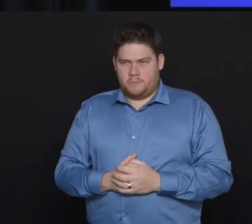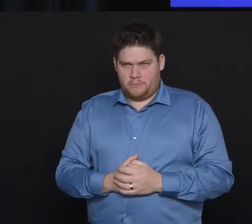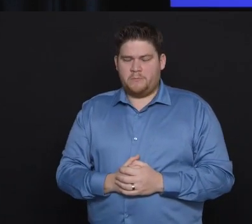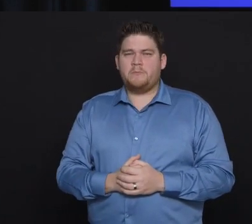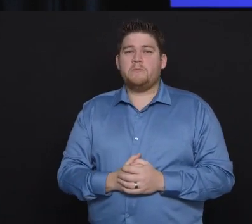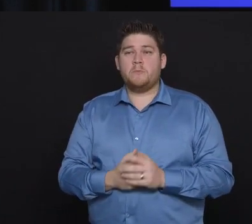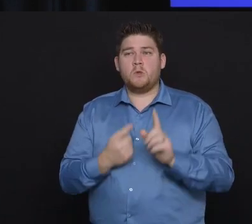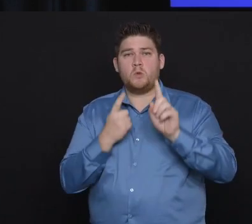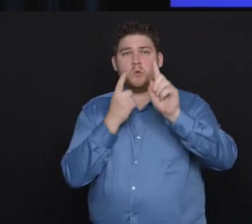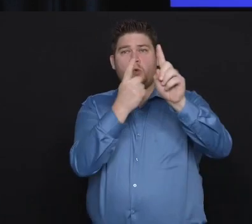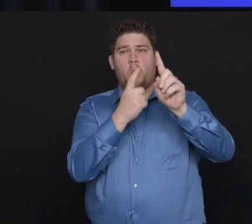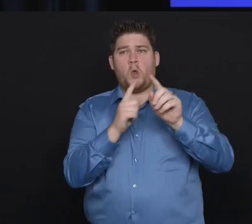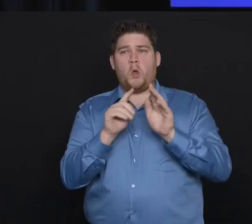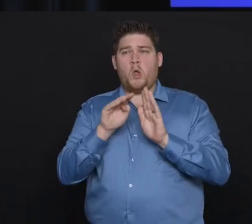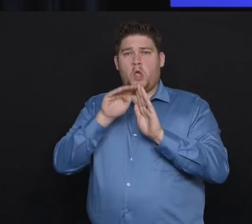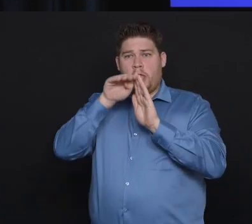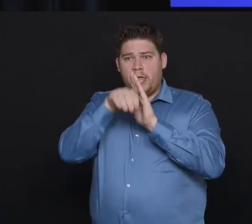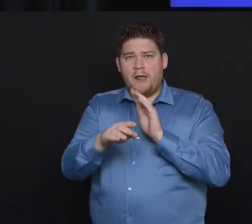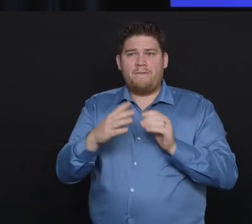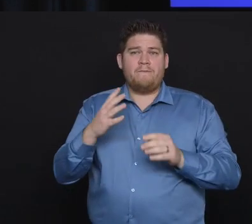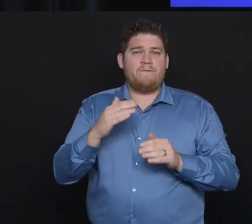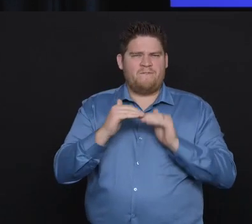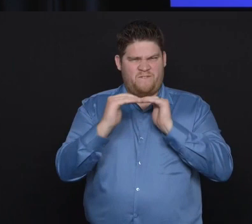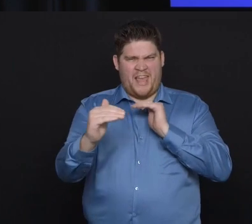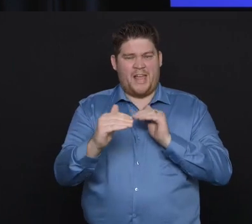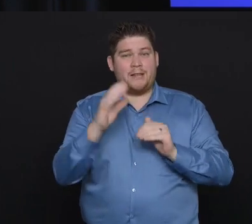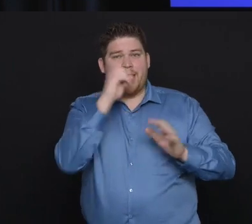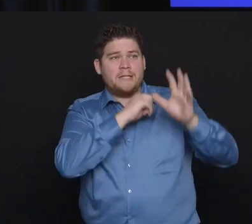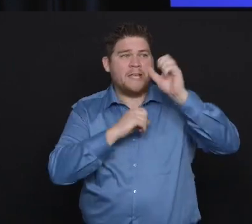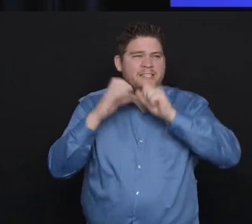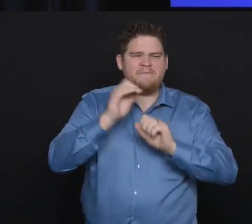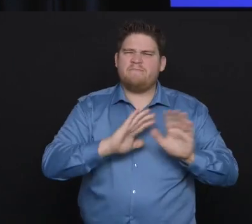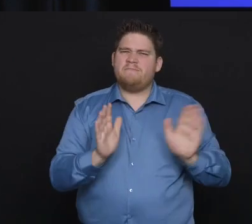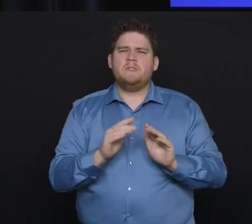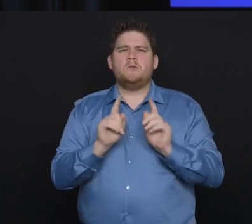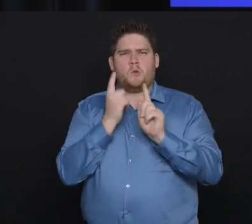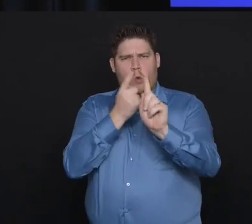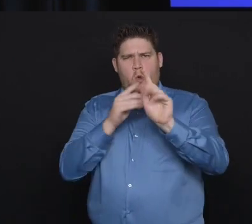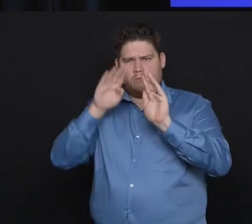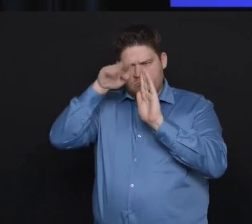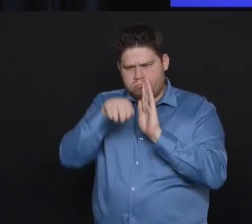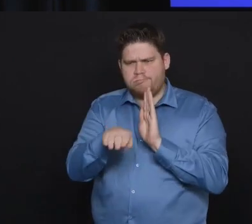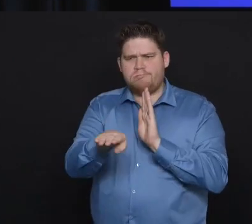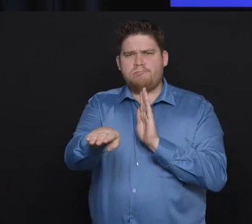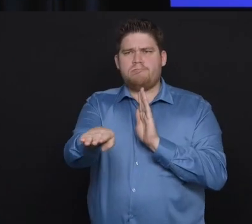As we talked about it, it really is the first 14 days that we might not see a difference. We know